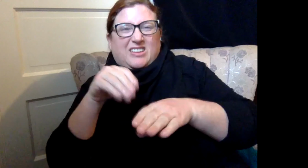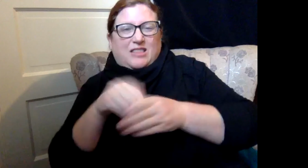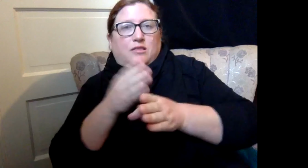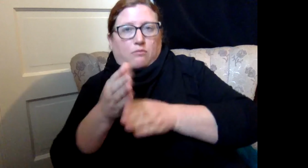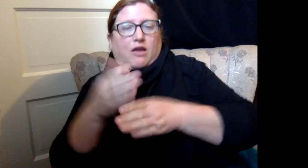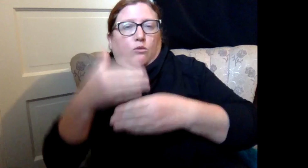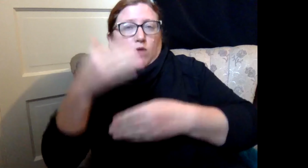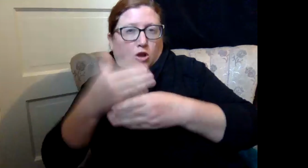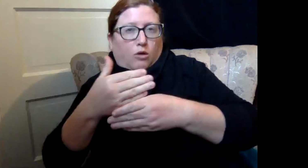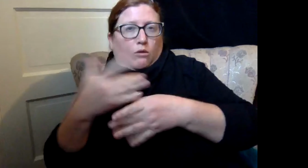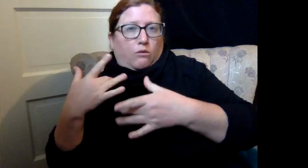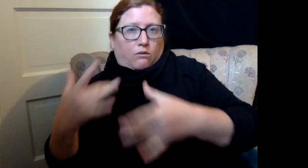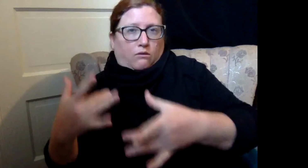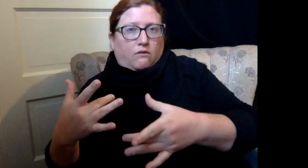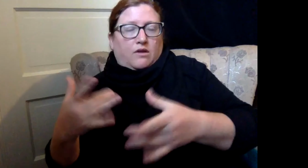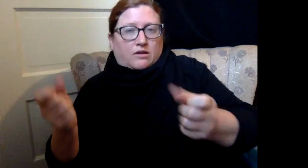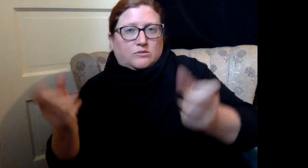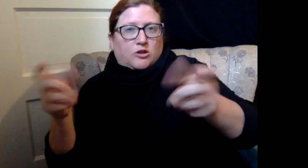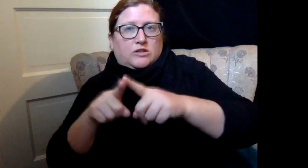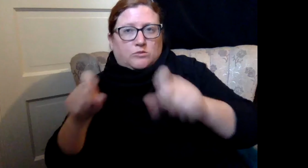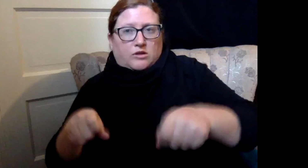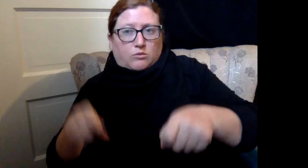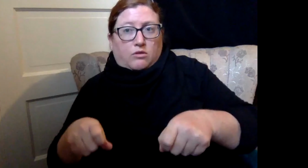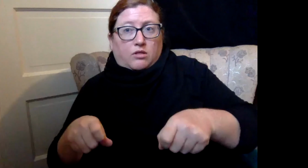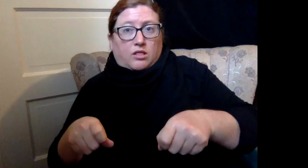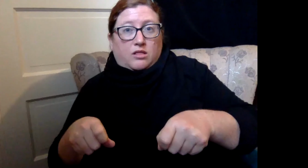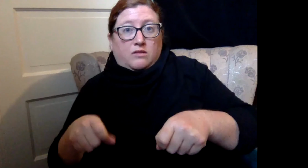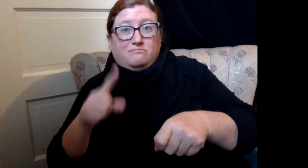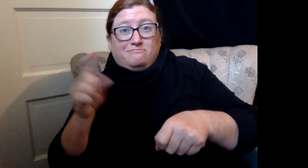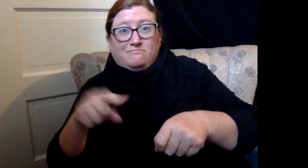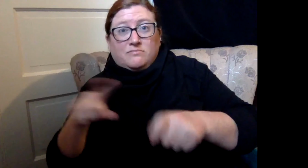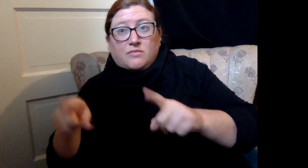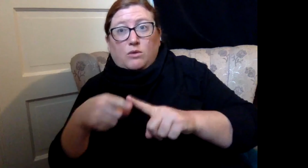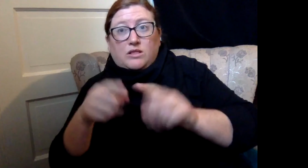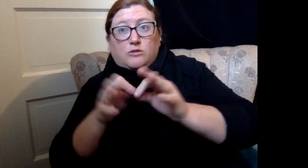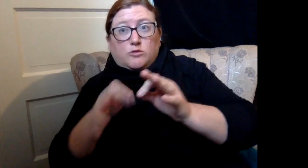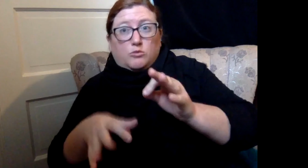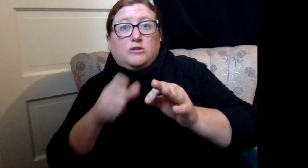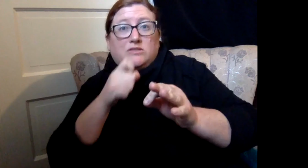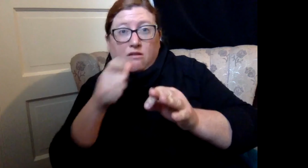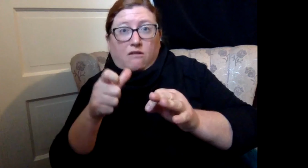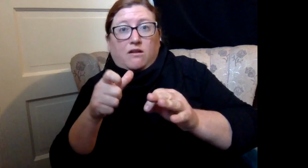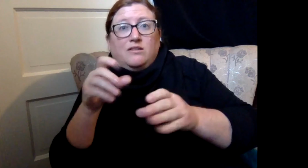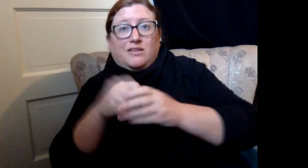will We also have live interpreters here with us today who be in the main window as much as possible.